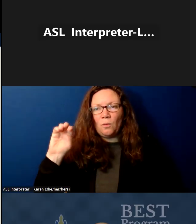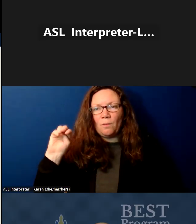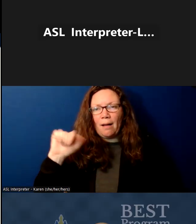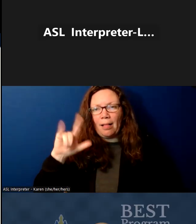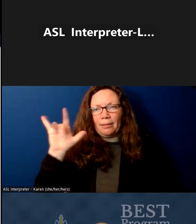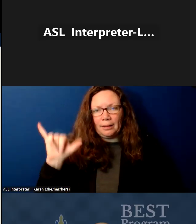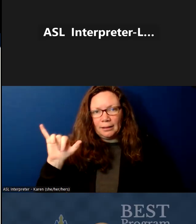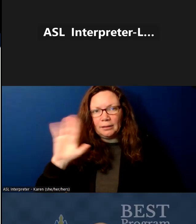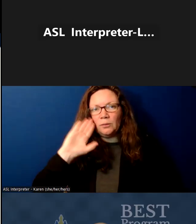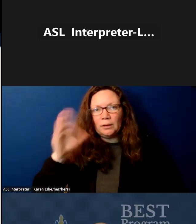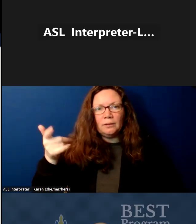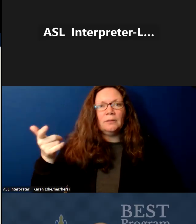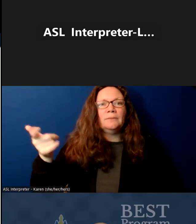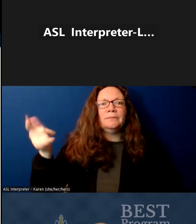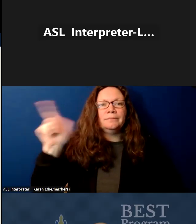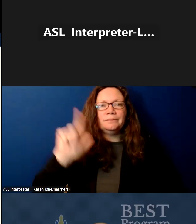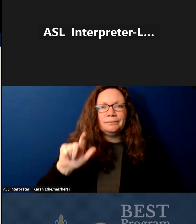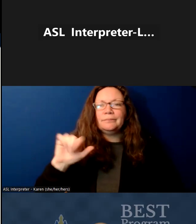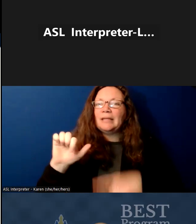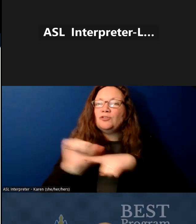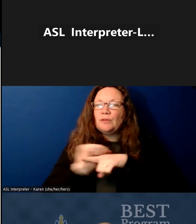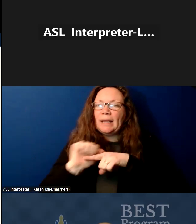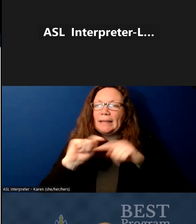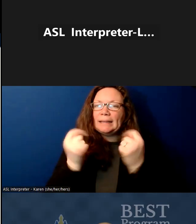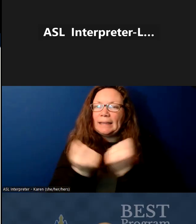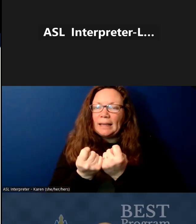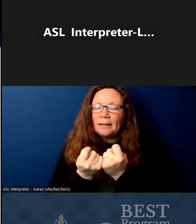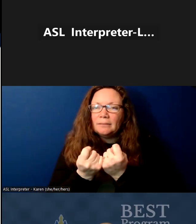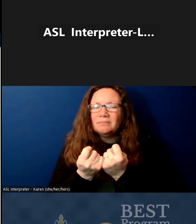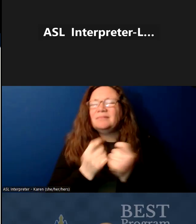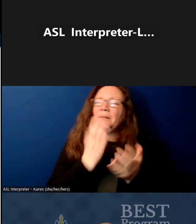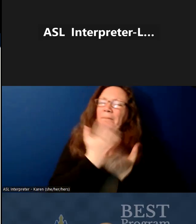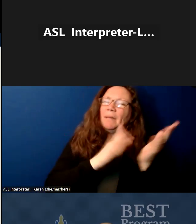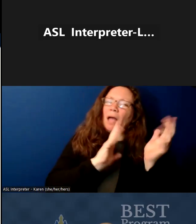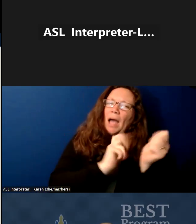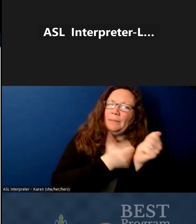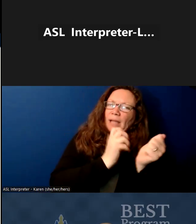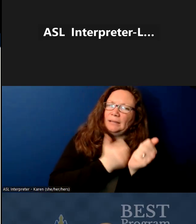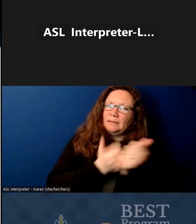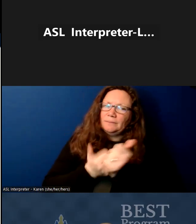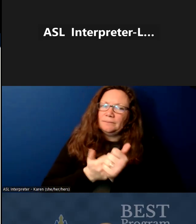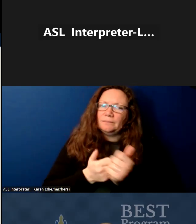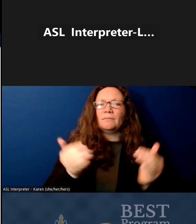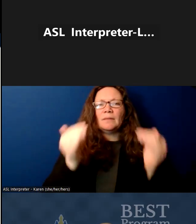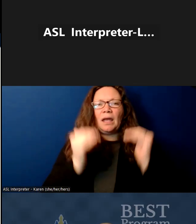We will hear from our training team some of the training updates. Then we will move to cut over.